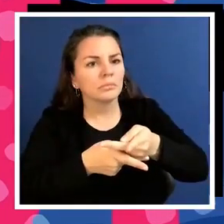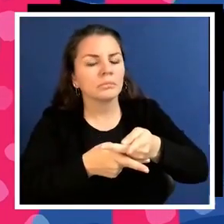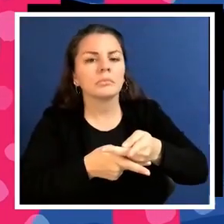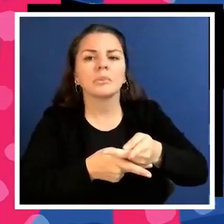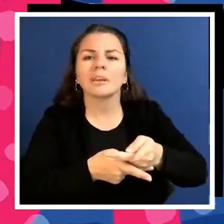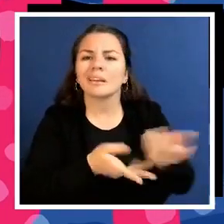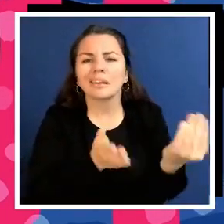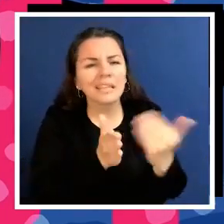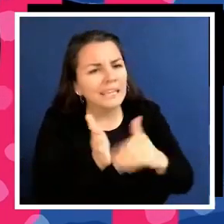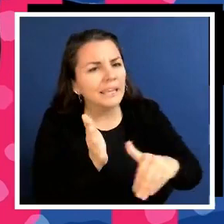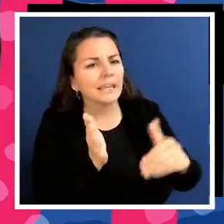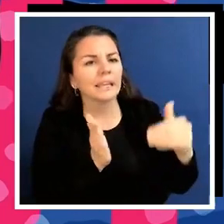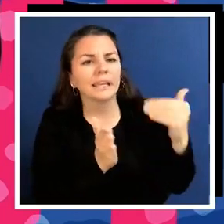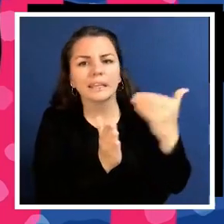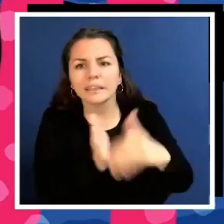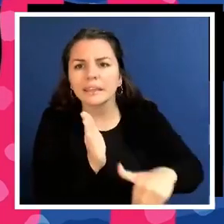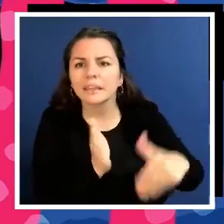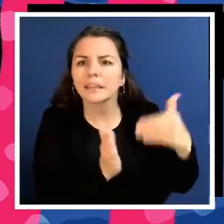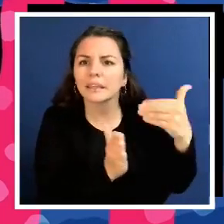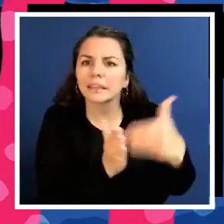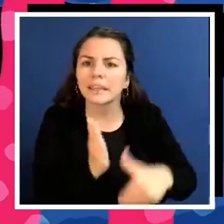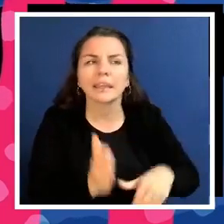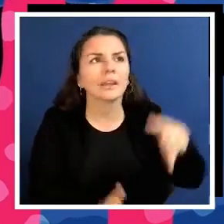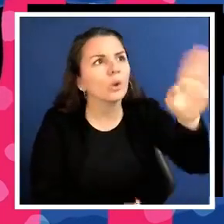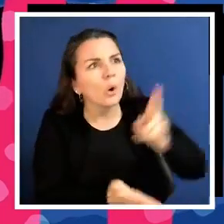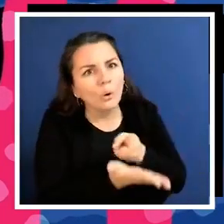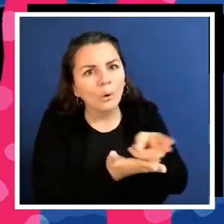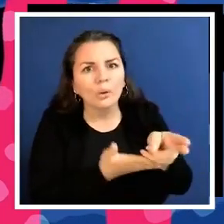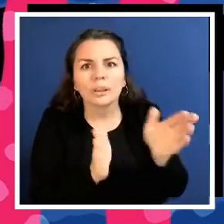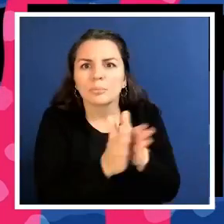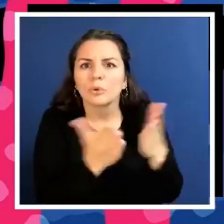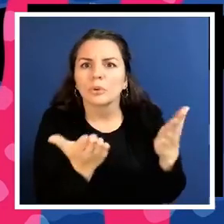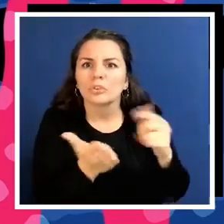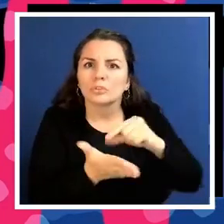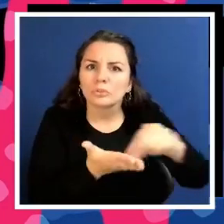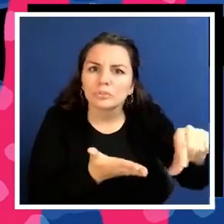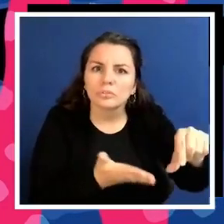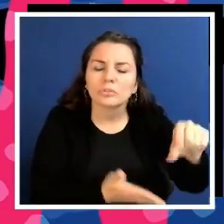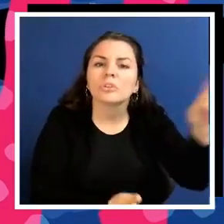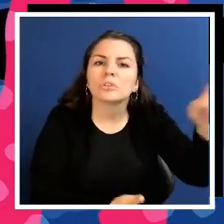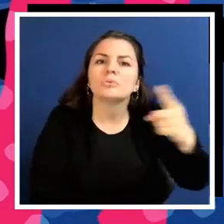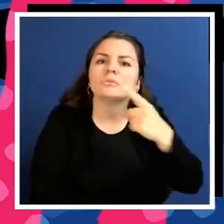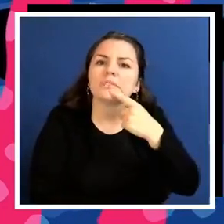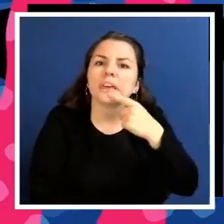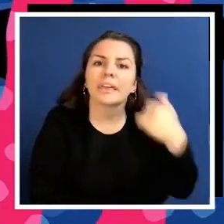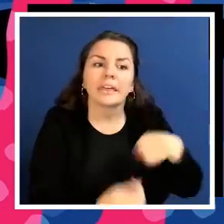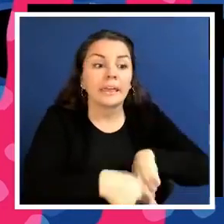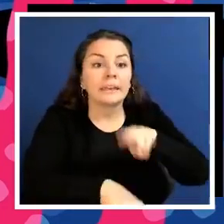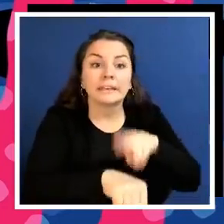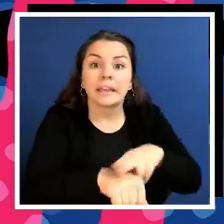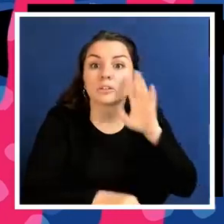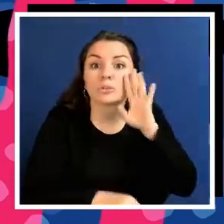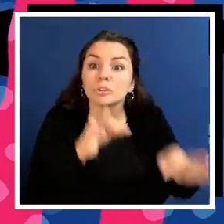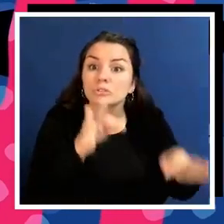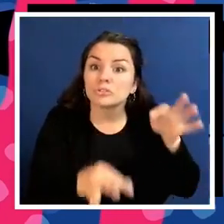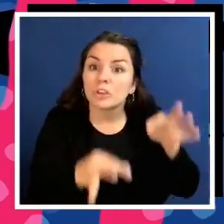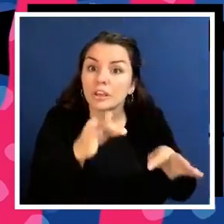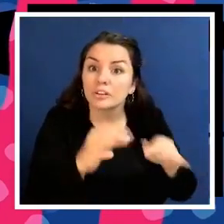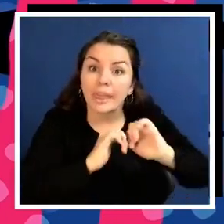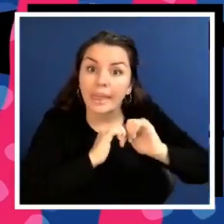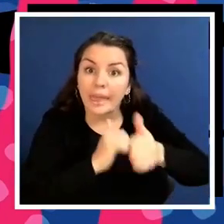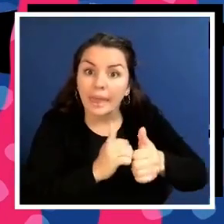THE POOR MUST BE LIFTED.